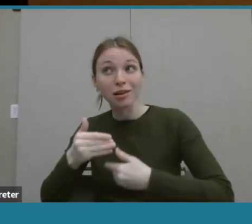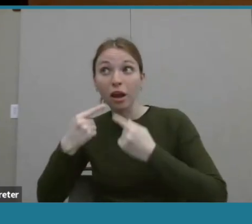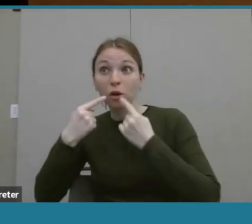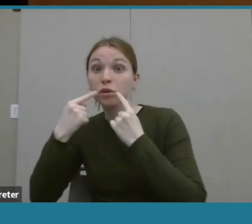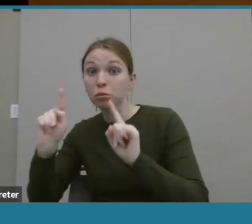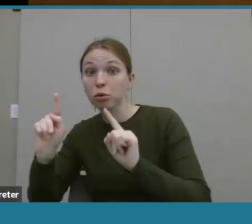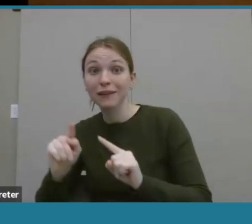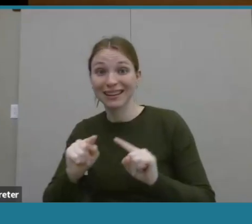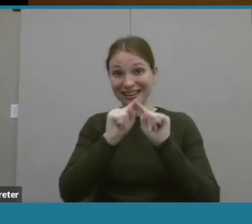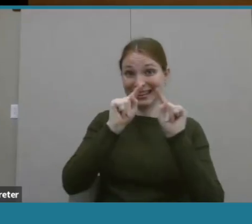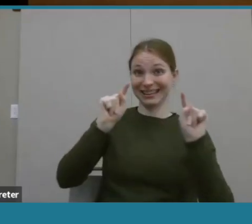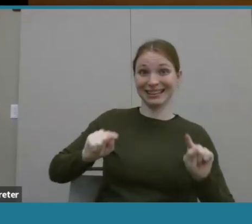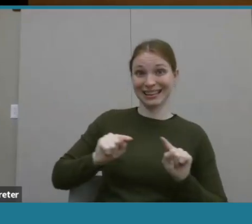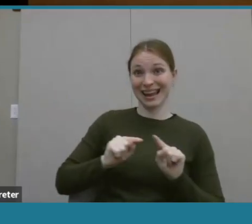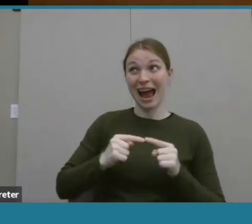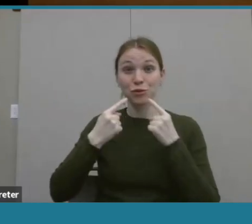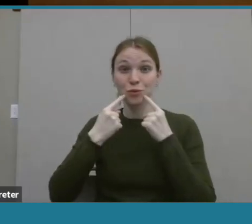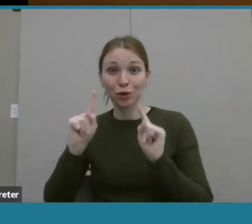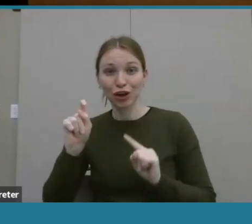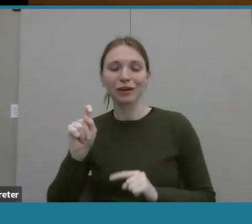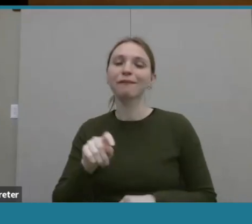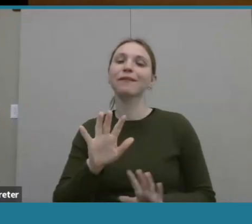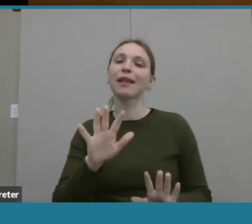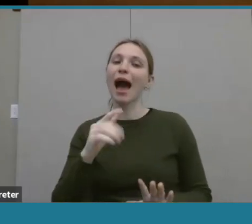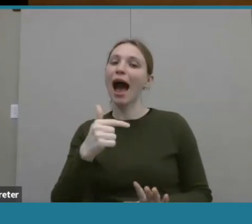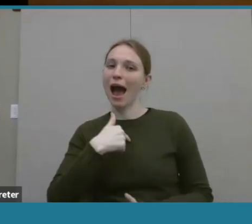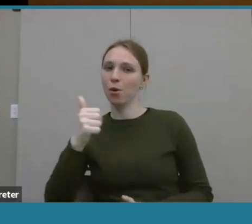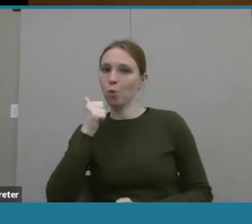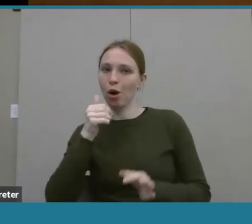I won't go into a lot of the details about the signage because that's for a different conversation.